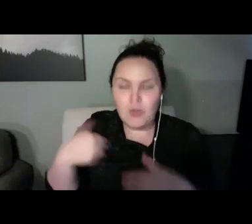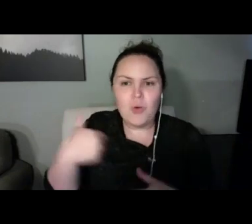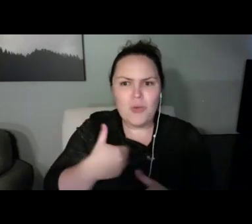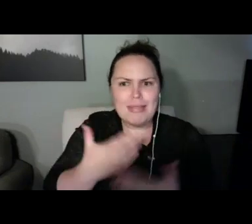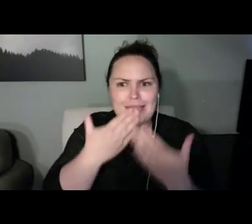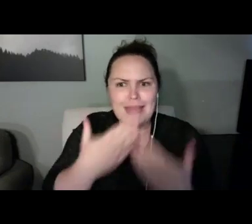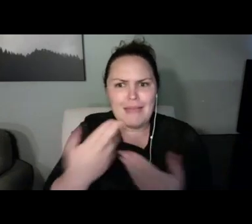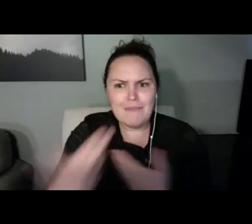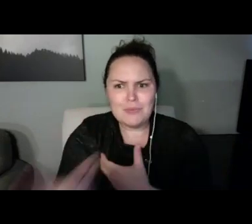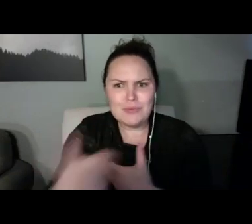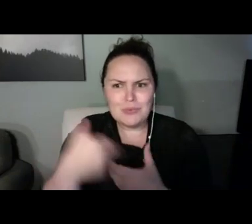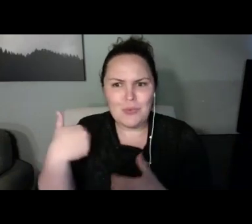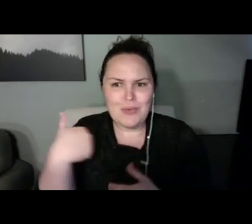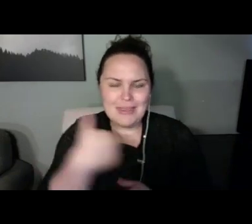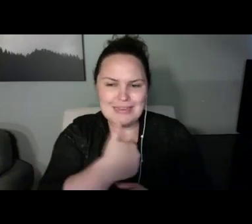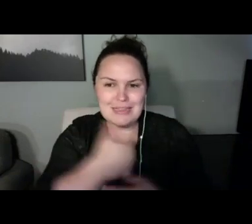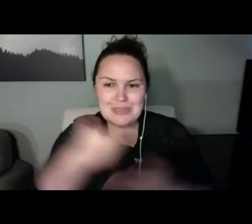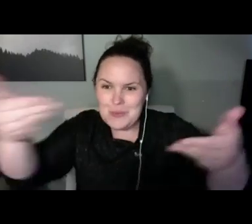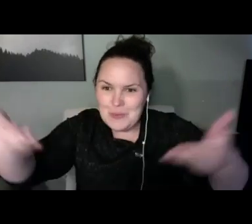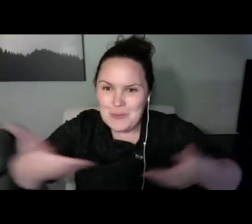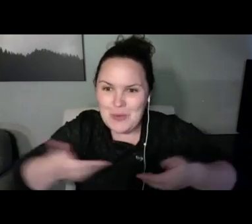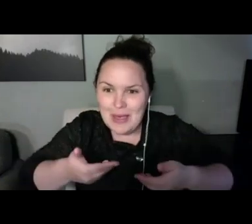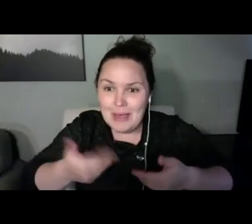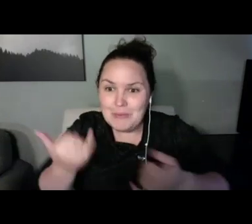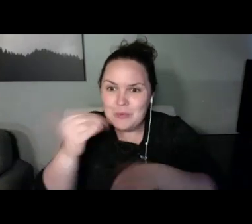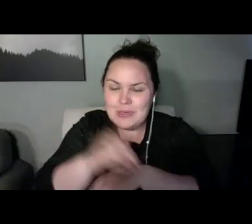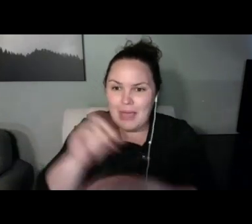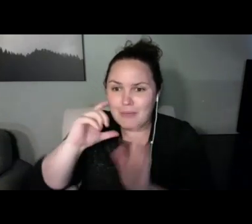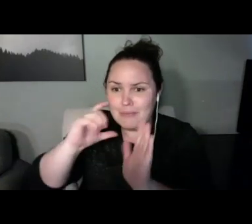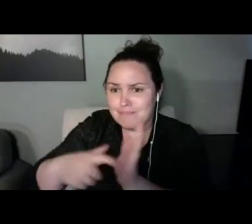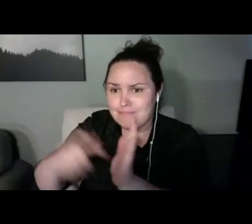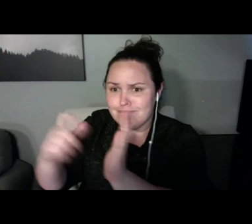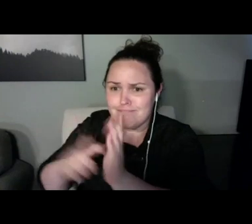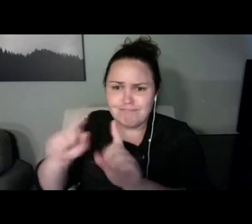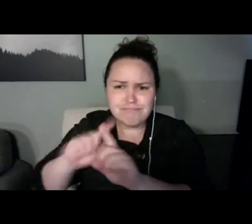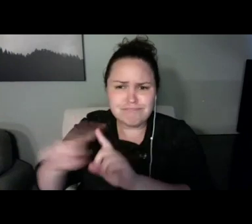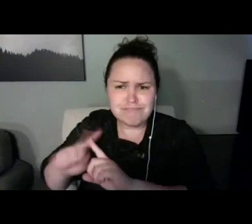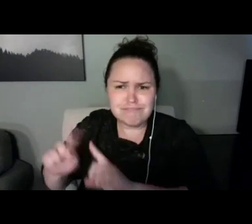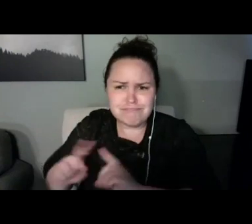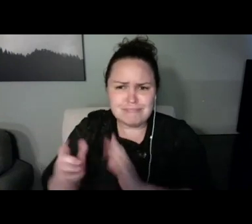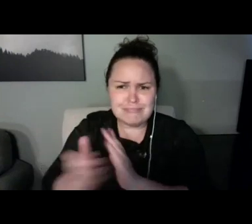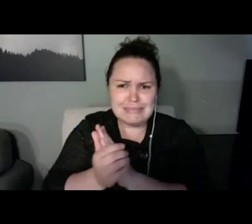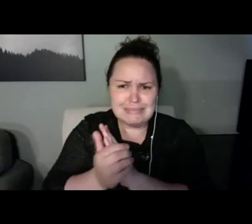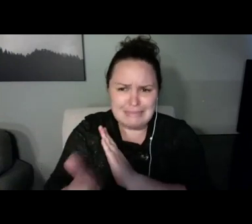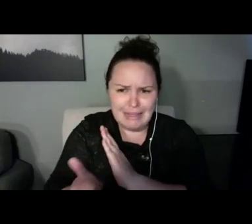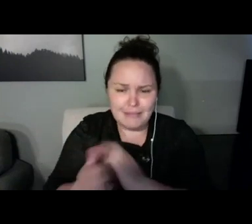for an exciting night full of talents. Before I introduce our emcee for the evening,